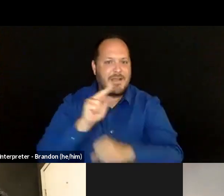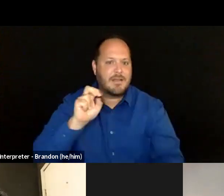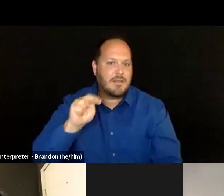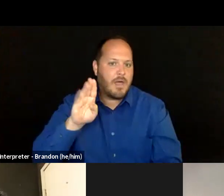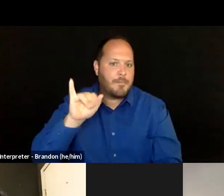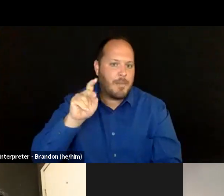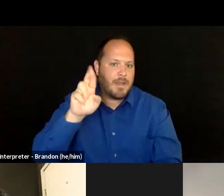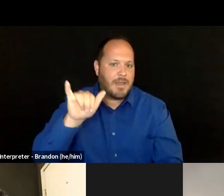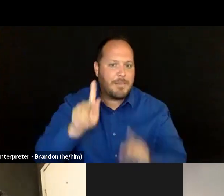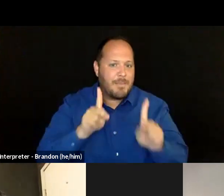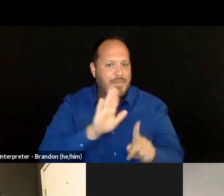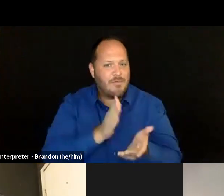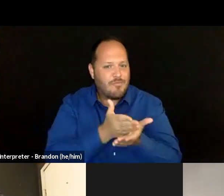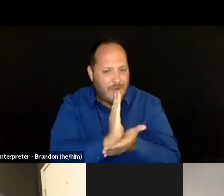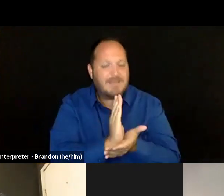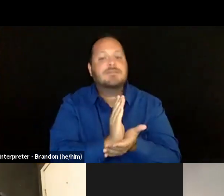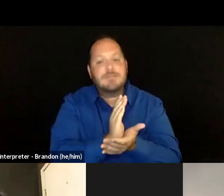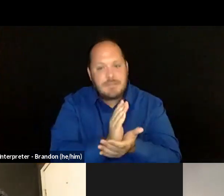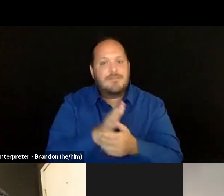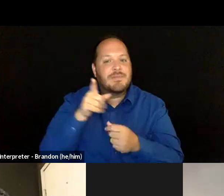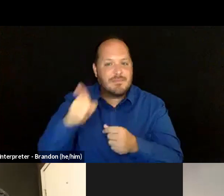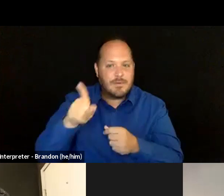Privacy but fought back for my rights and the rights of all